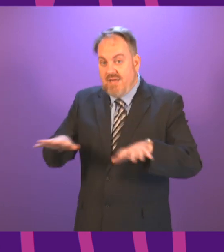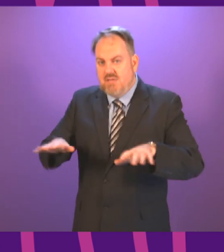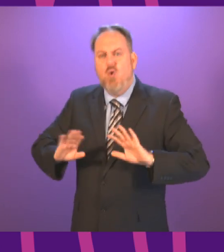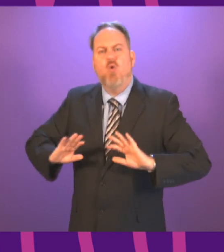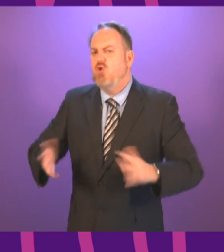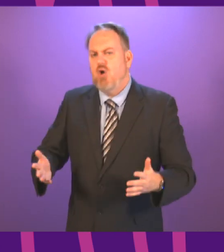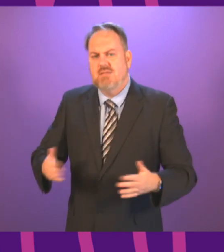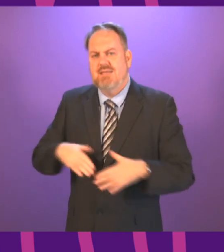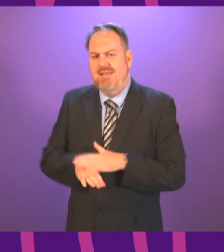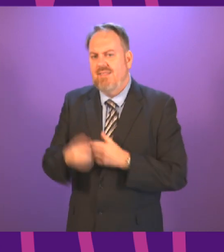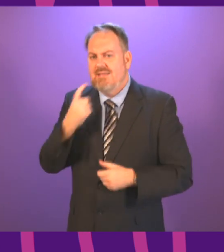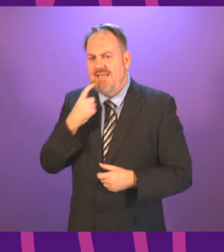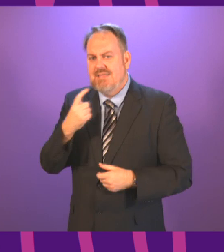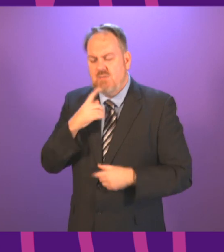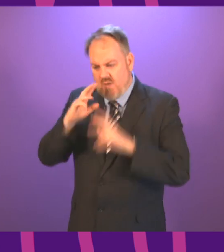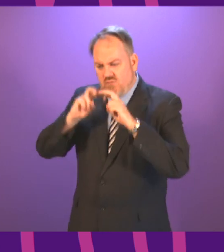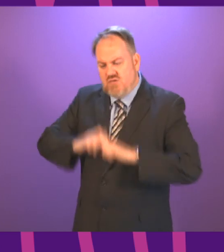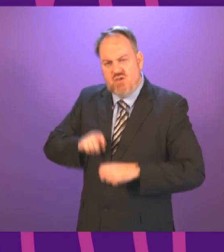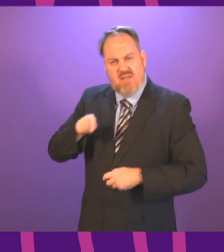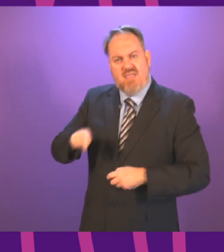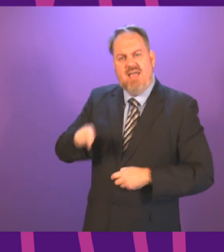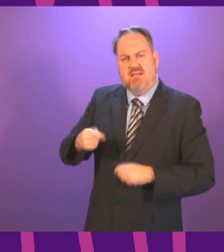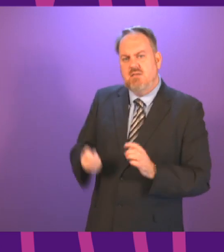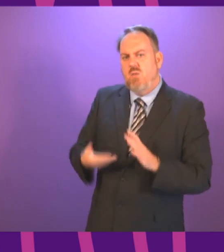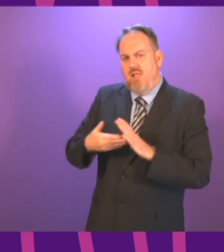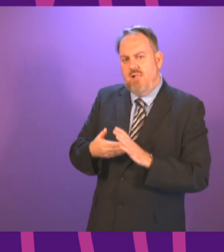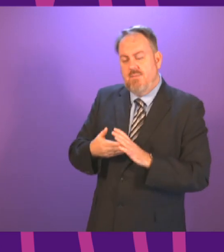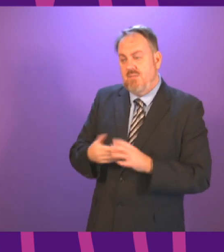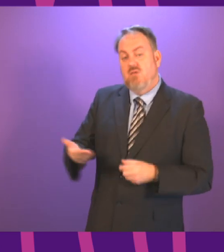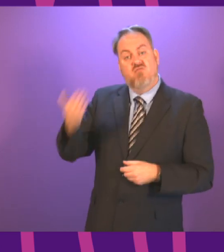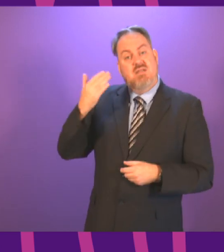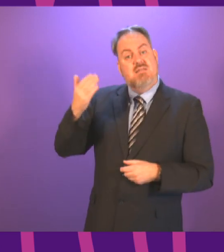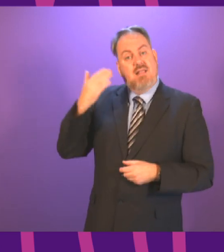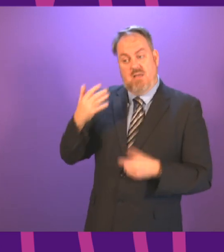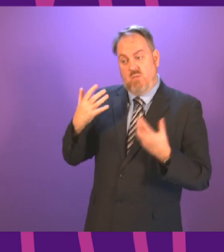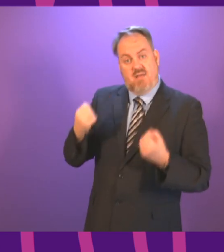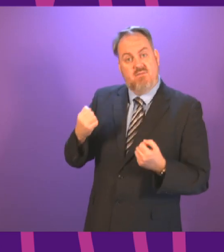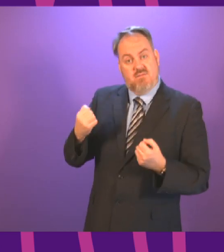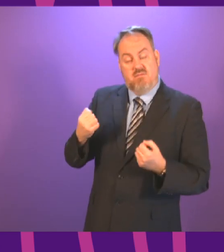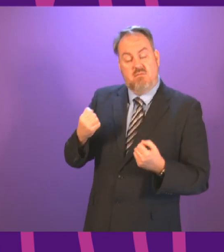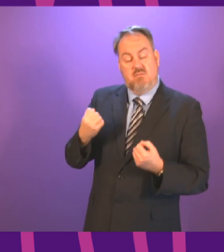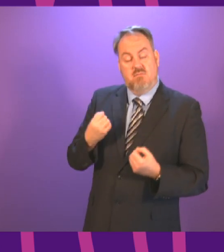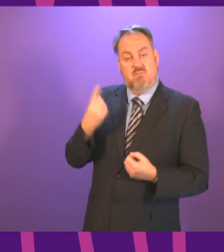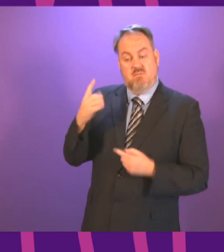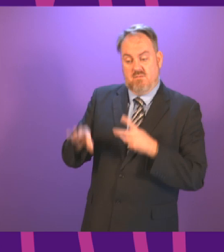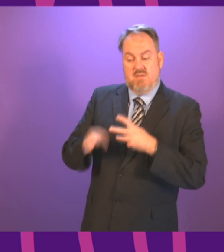I would make the key point that, from 1 November—just a few days ago—we have had the position